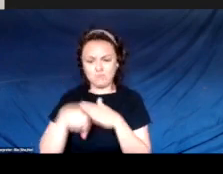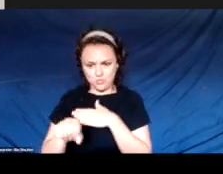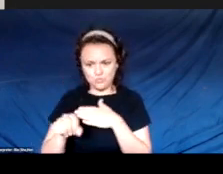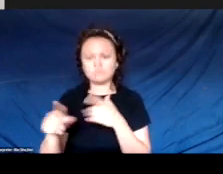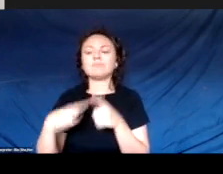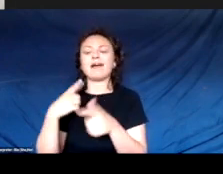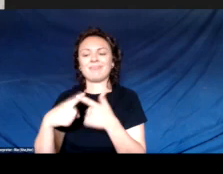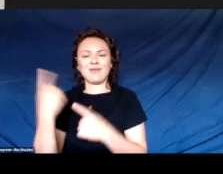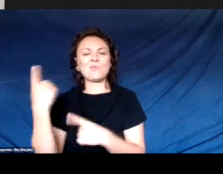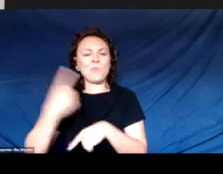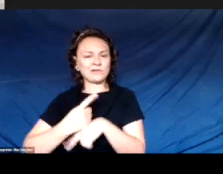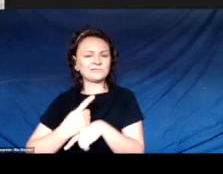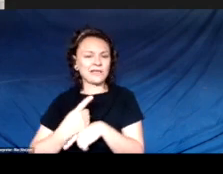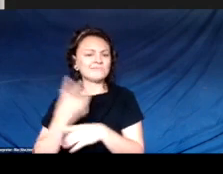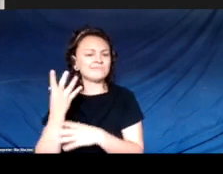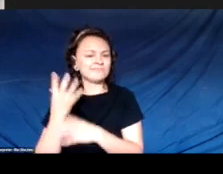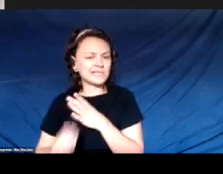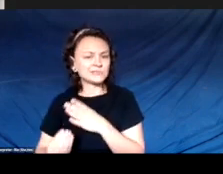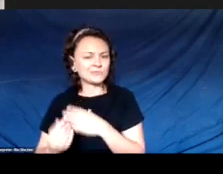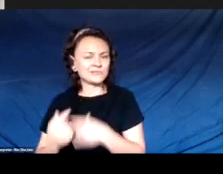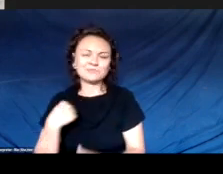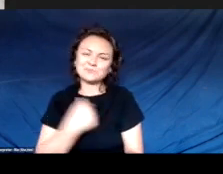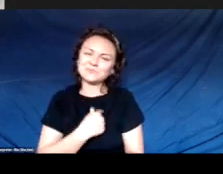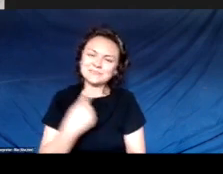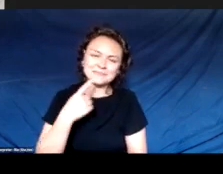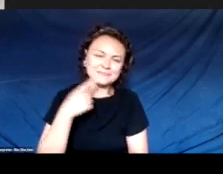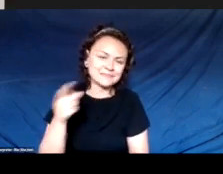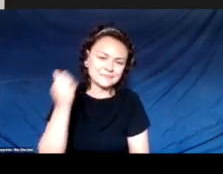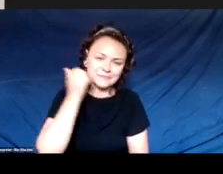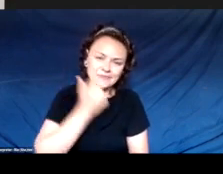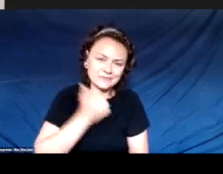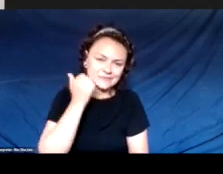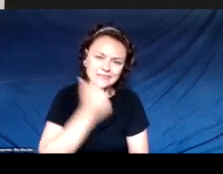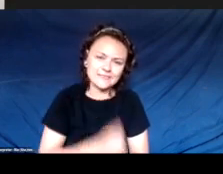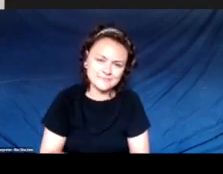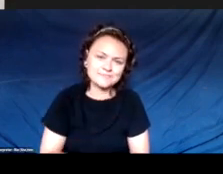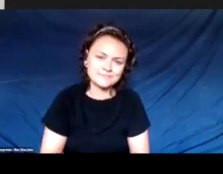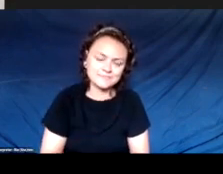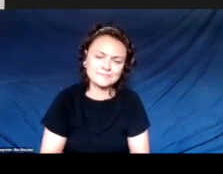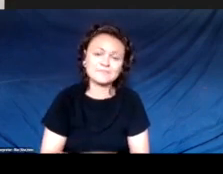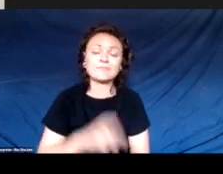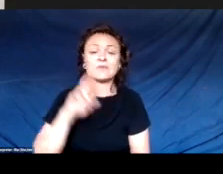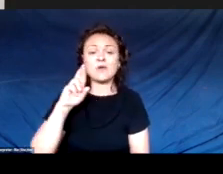And after are when RJ was born.